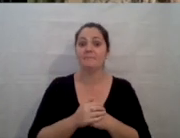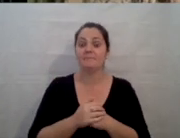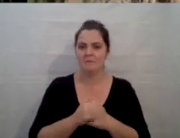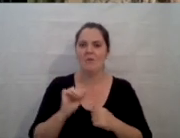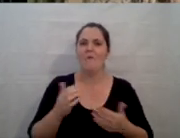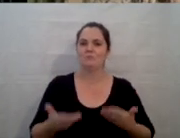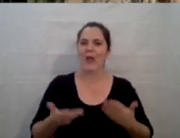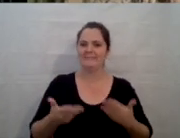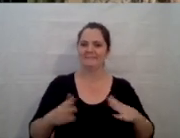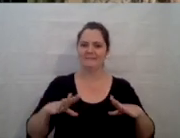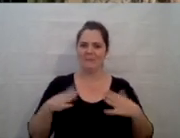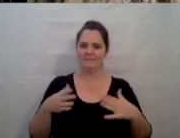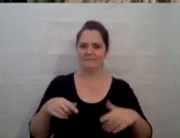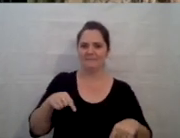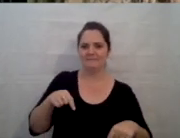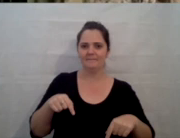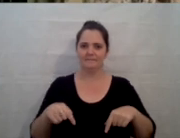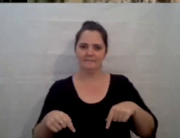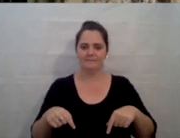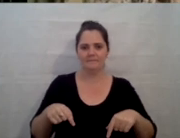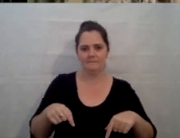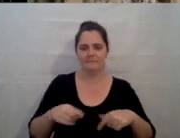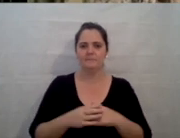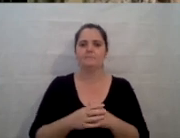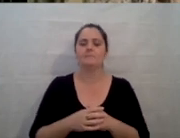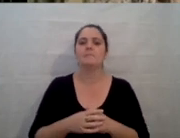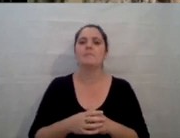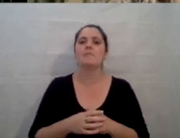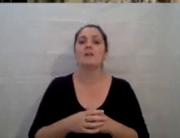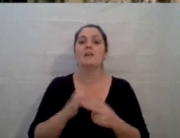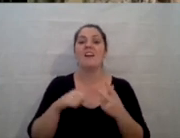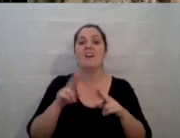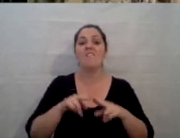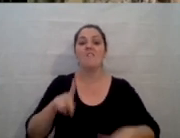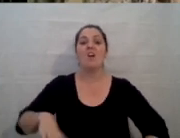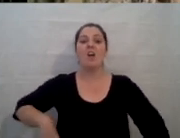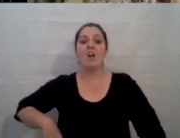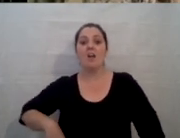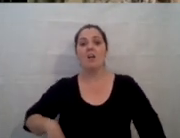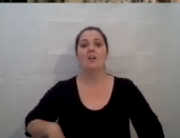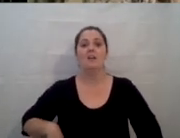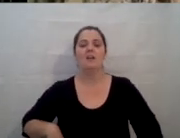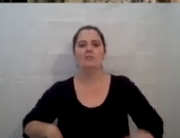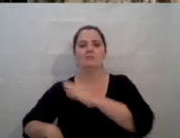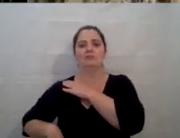Now what we do naturally is if we shift our weight to one side, we tend to drop the shoulder on that same side.